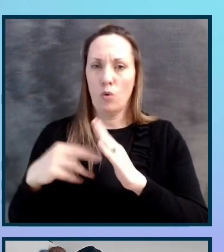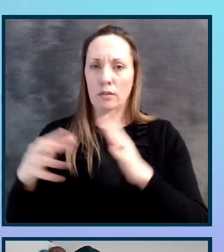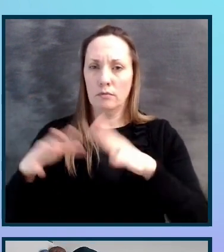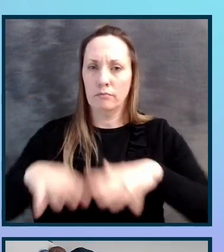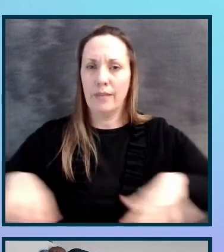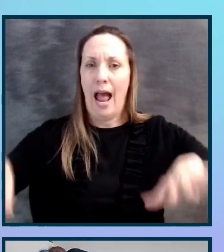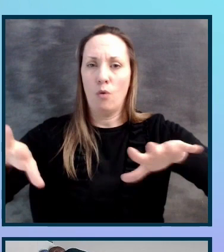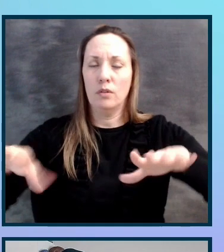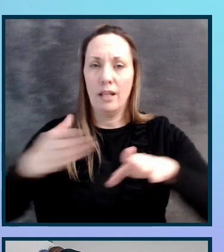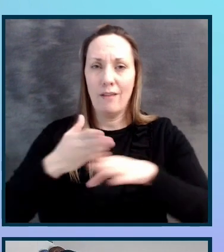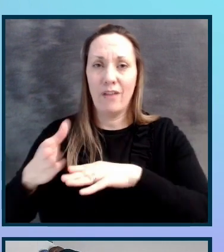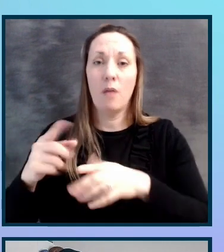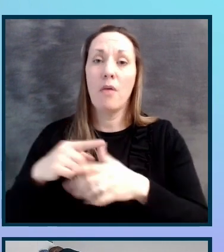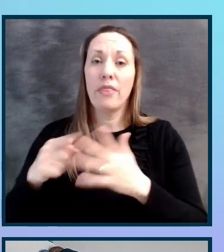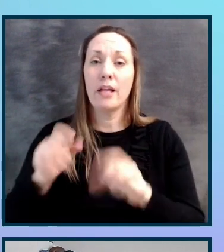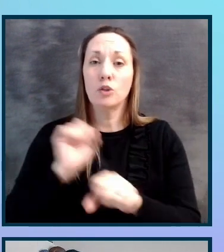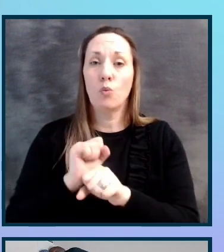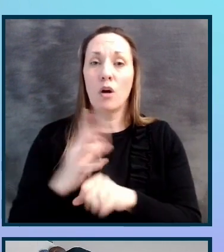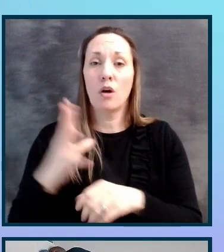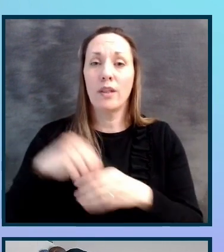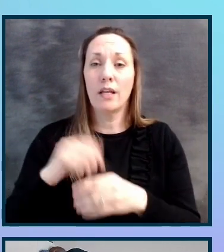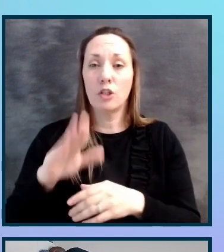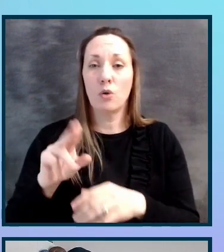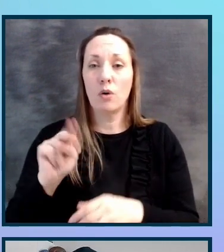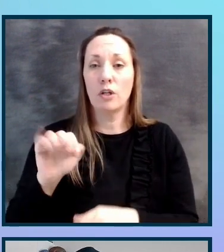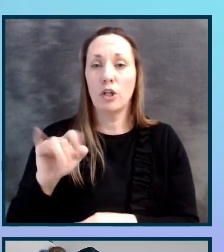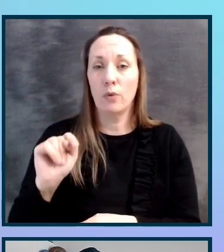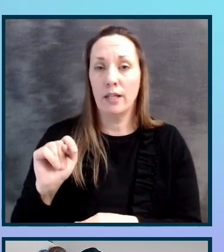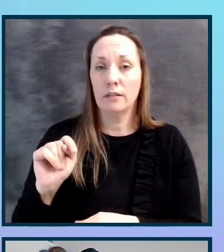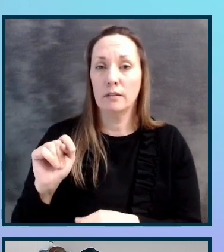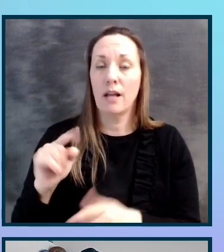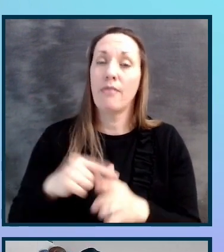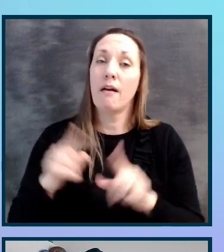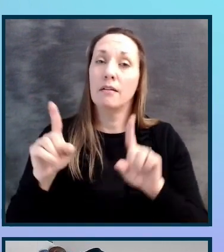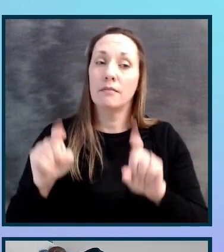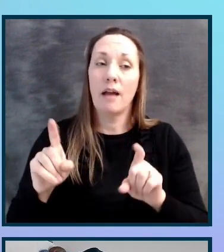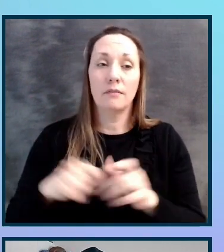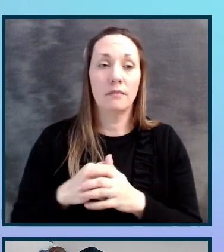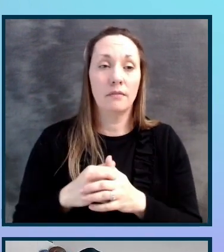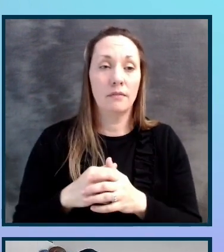But these work within your unit, integration, and then tests and all for accessibility issues